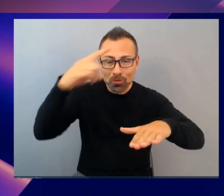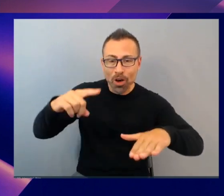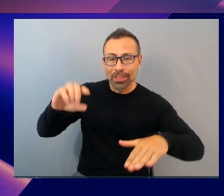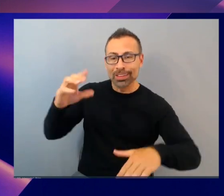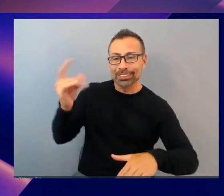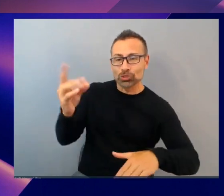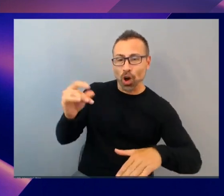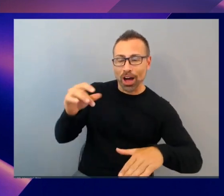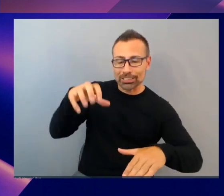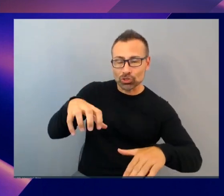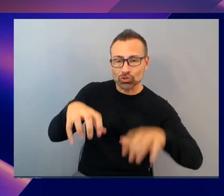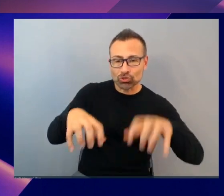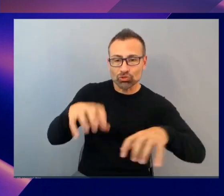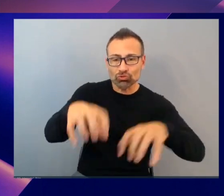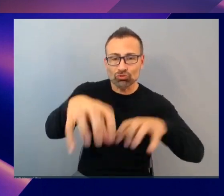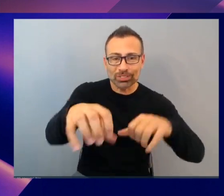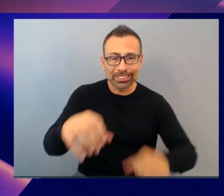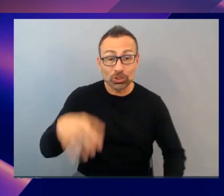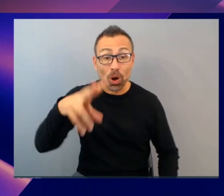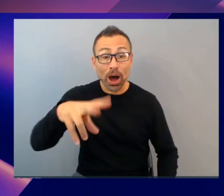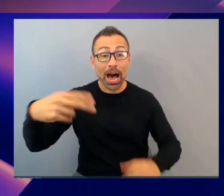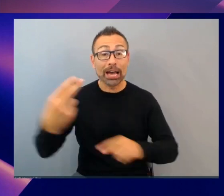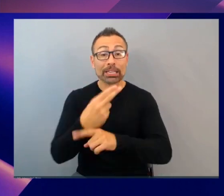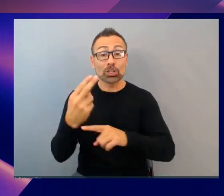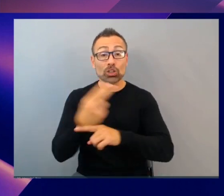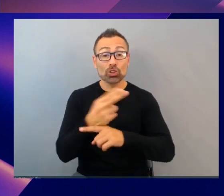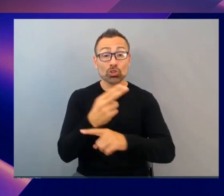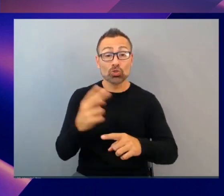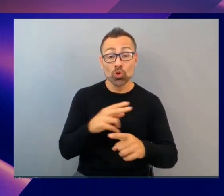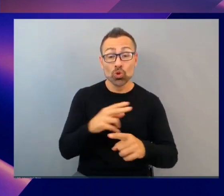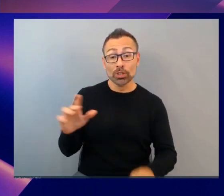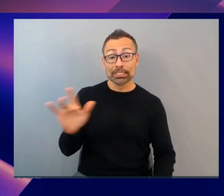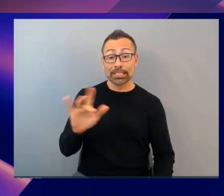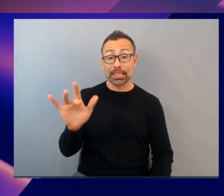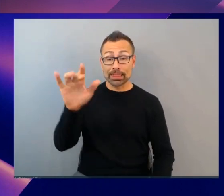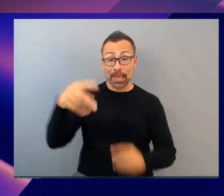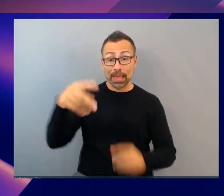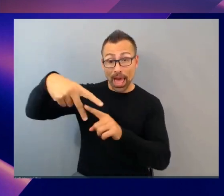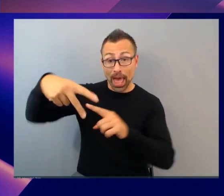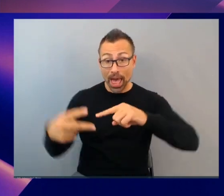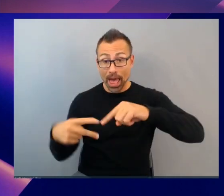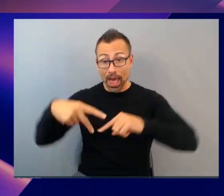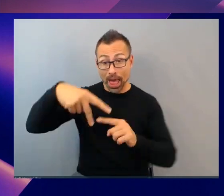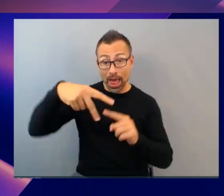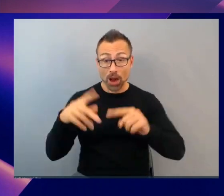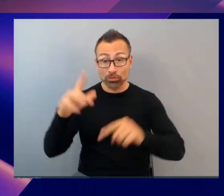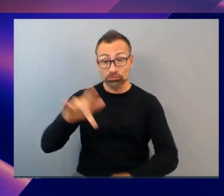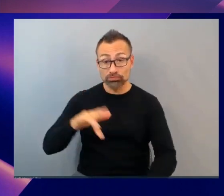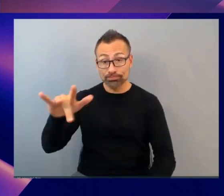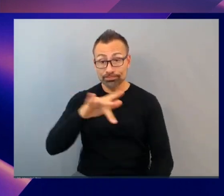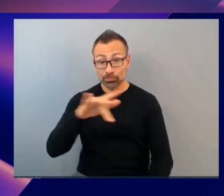and I can engage my hoverboard as well, and I can freely walk towards the city, right? Okay, so ASWD? - Here's a pet, here's a pet.